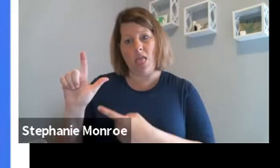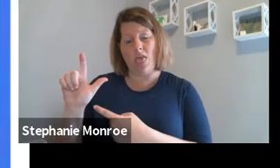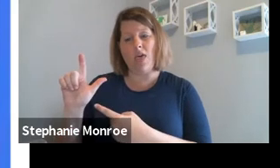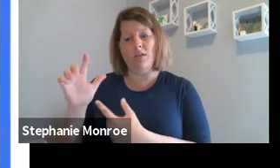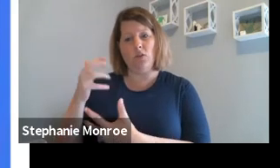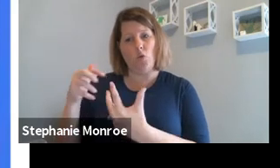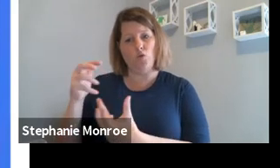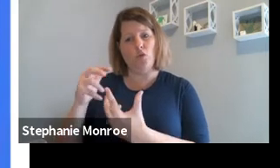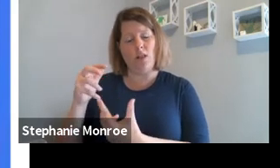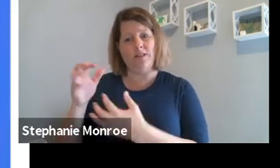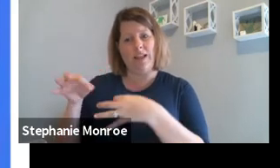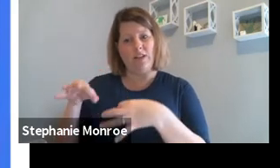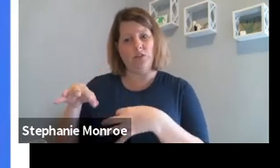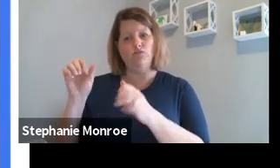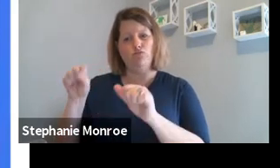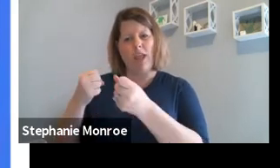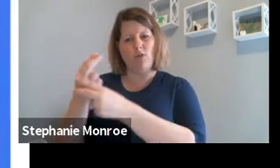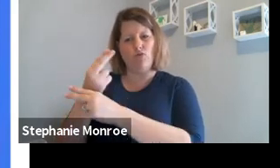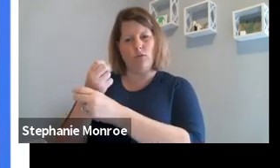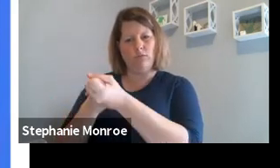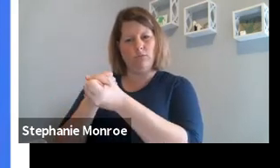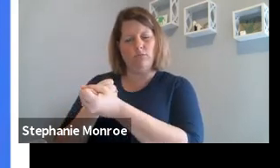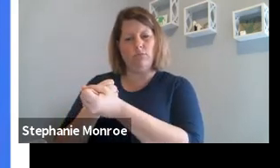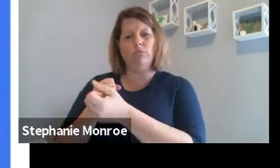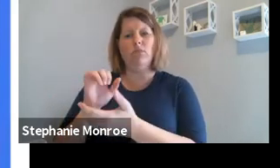the social definition, you are considered a victim of domestic violence.